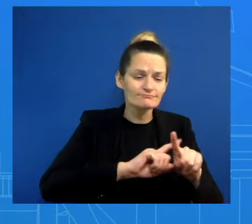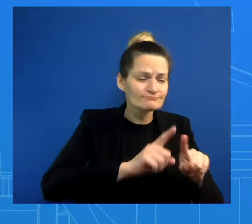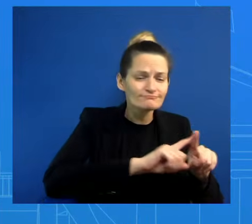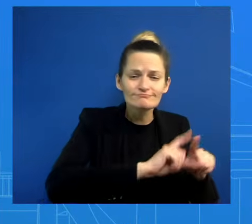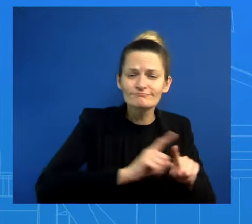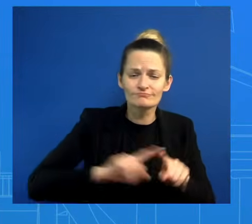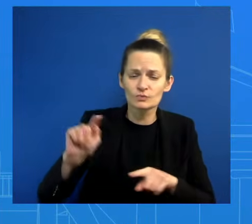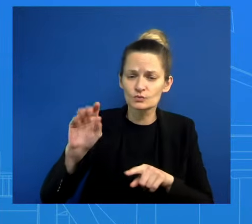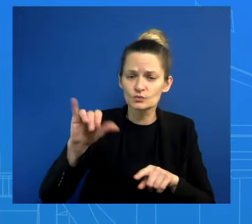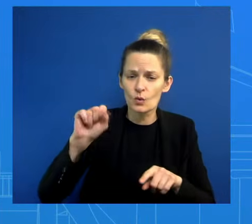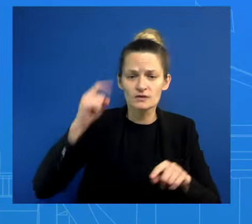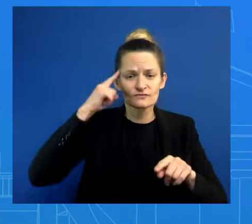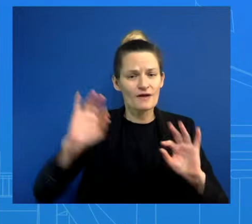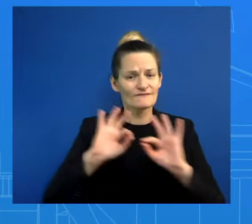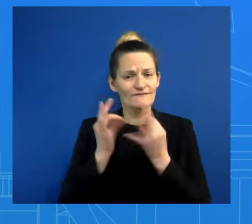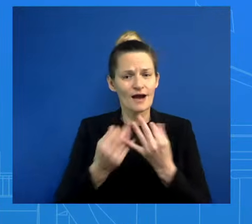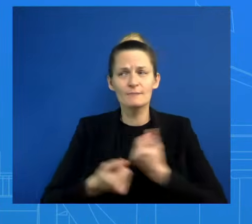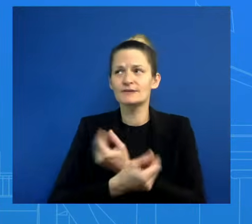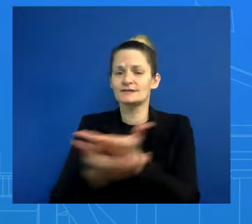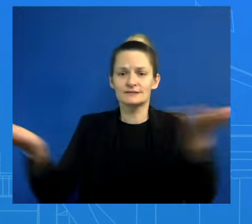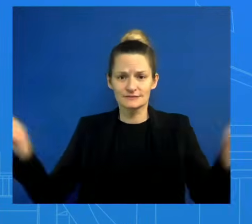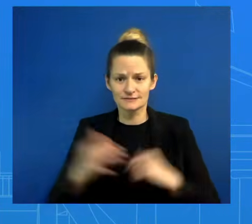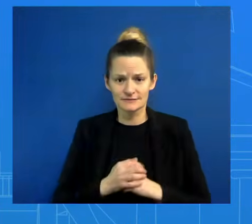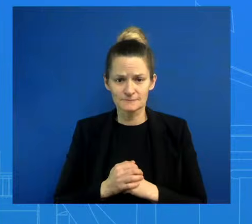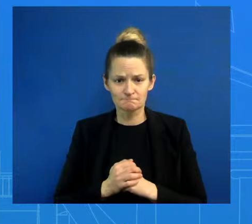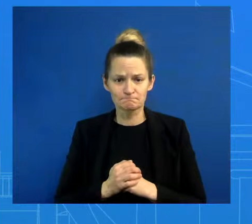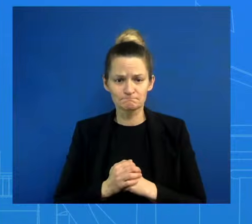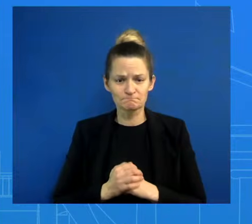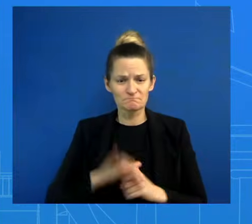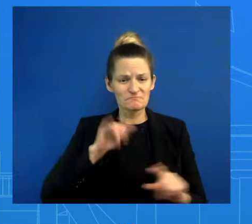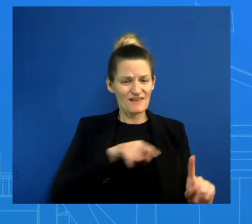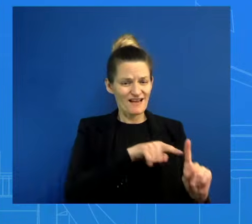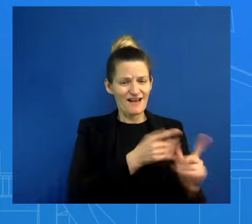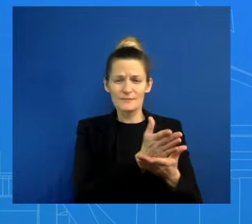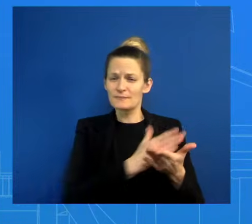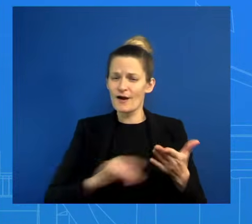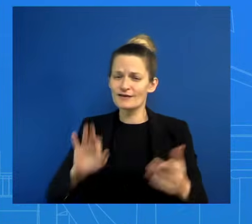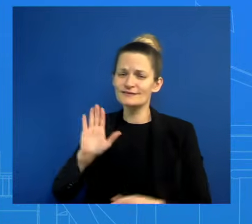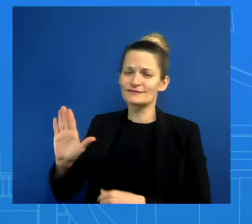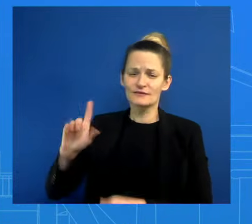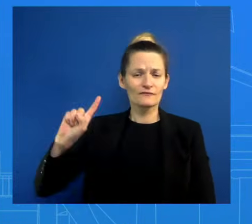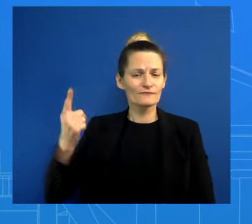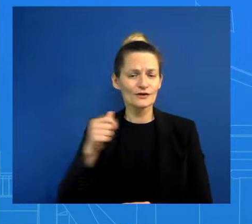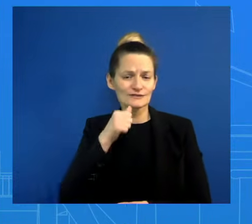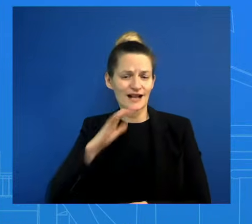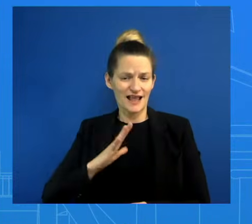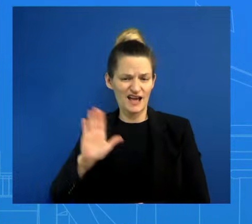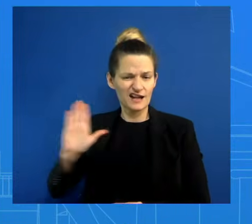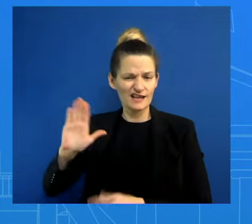Joining Forces initiative to support those who serve, including families of service members and veterans,